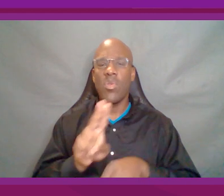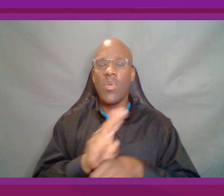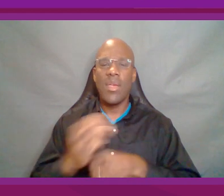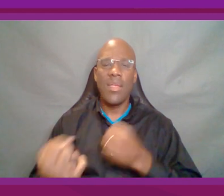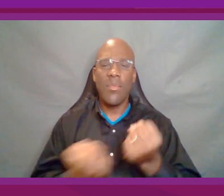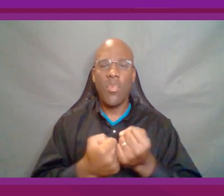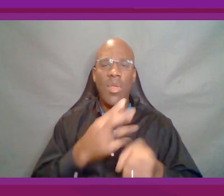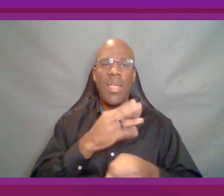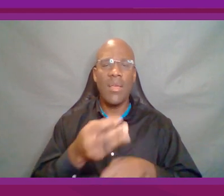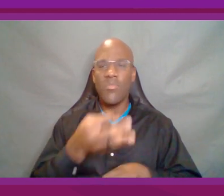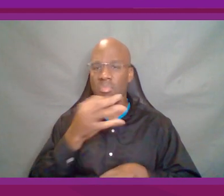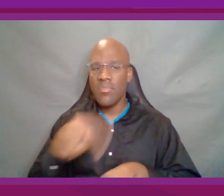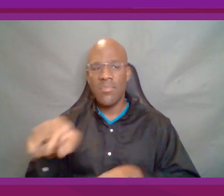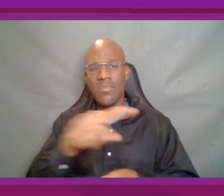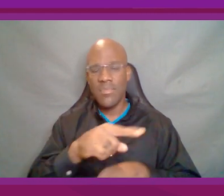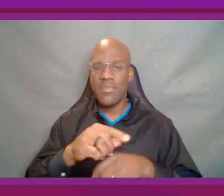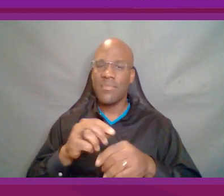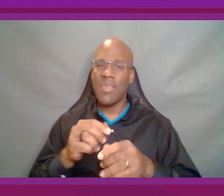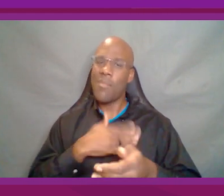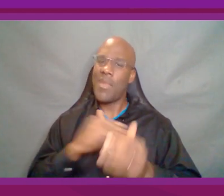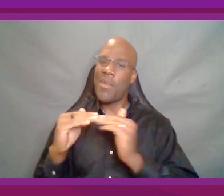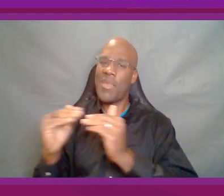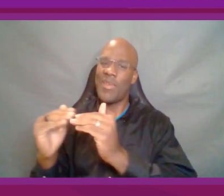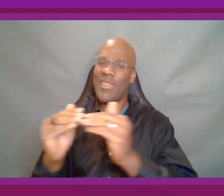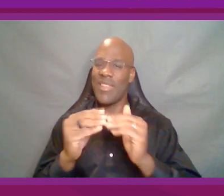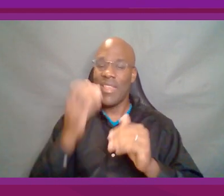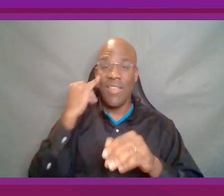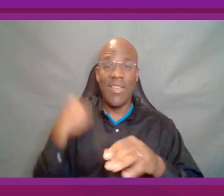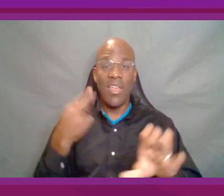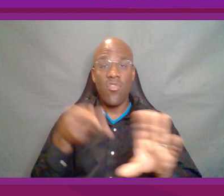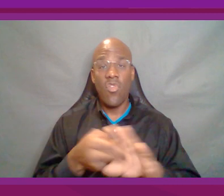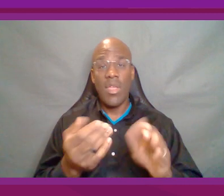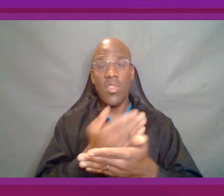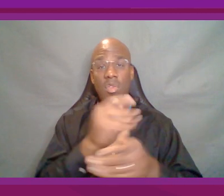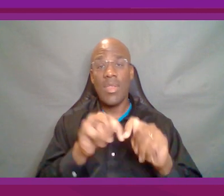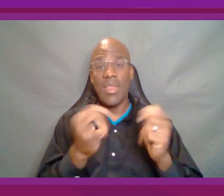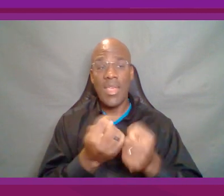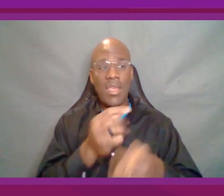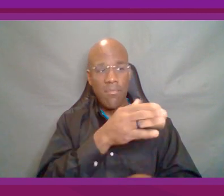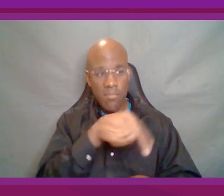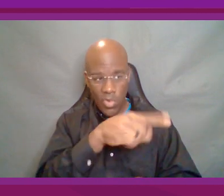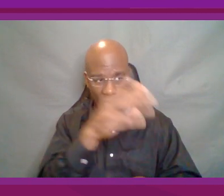me, so if I joined a new team who had never worked with a deaf individual before, leveraging